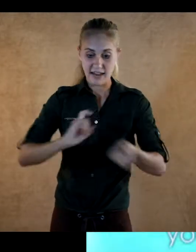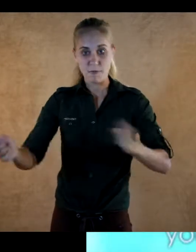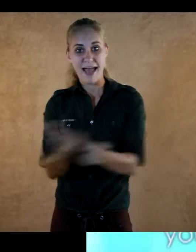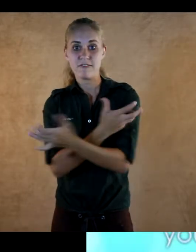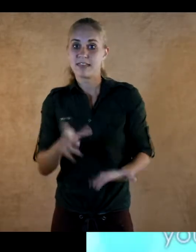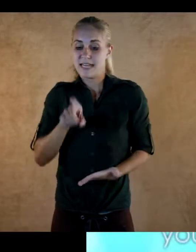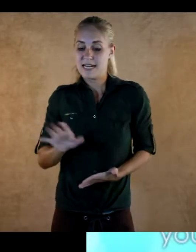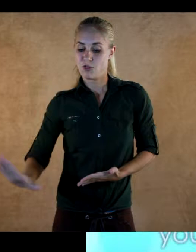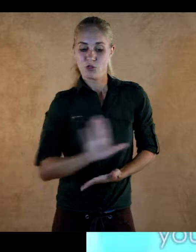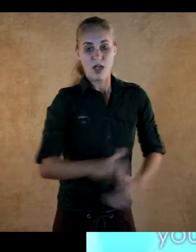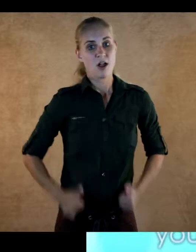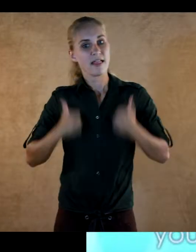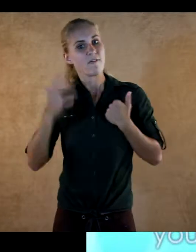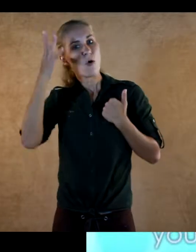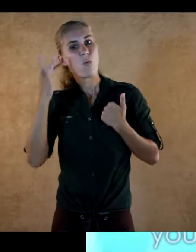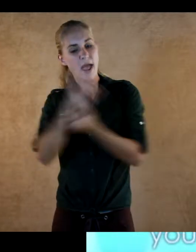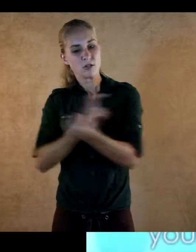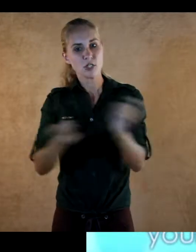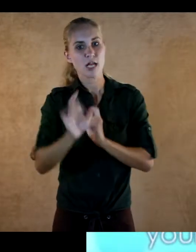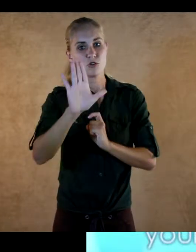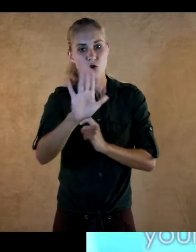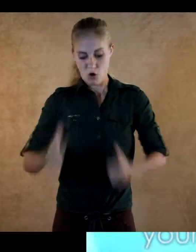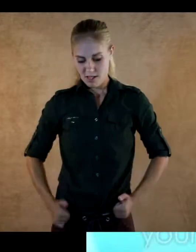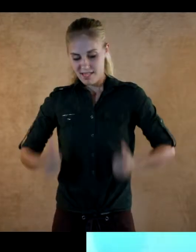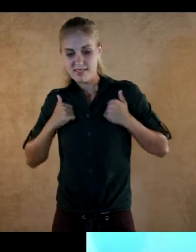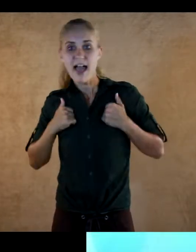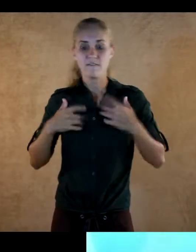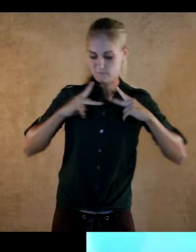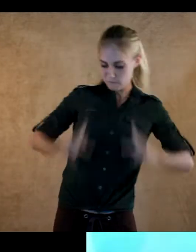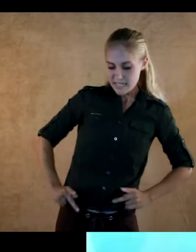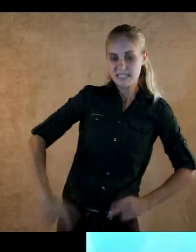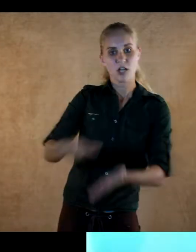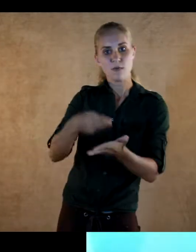Why do you want to transform your life physically and or financially? Be Specific.